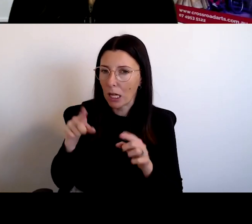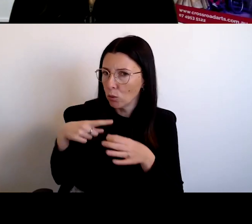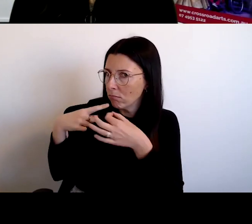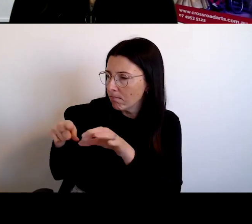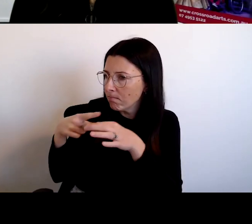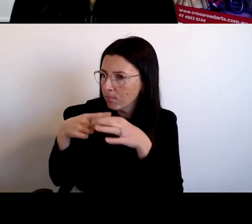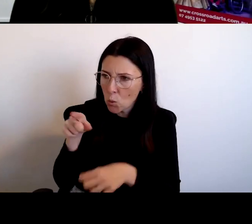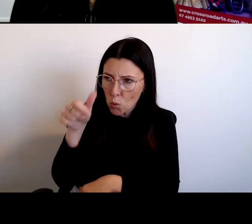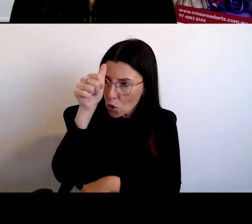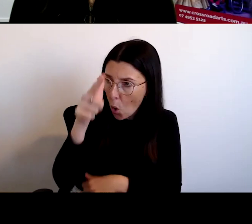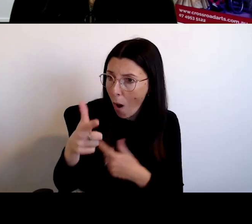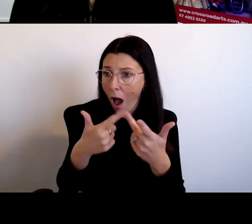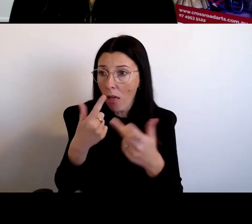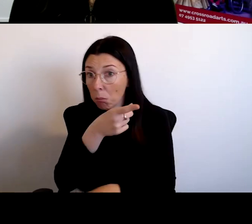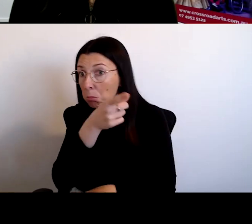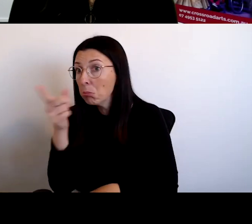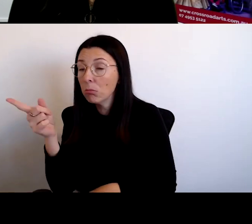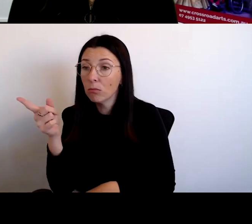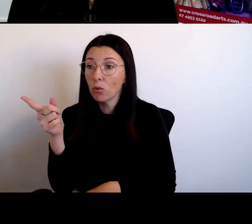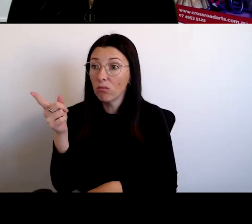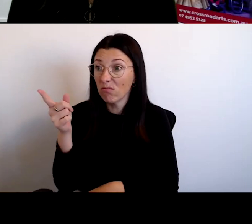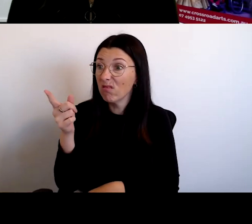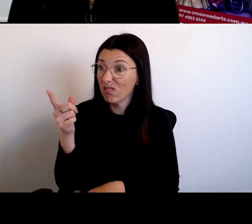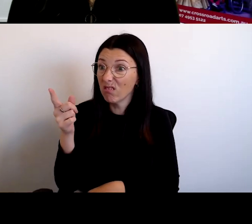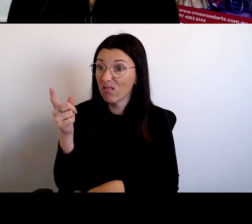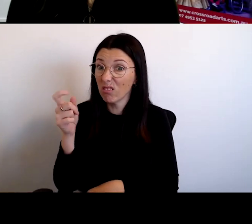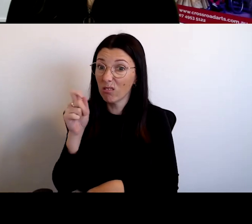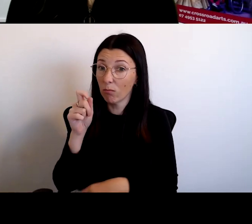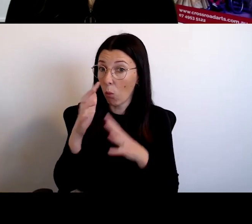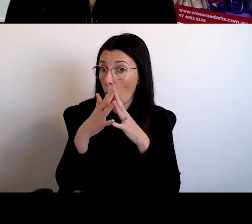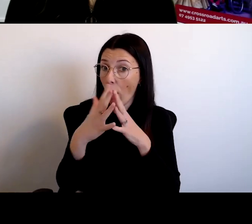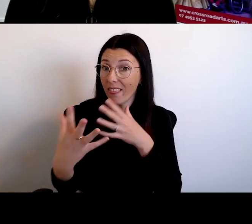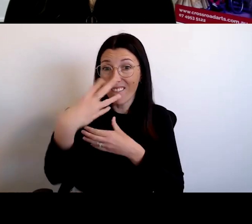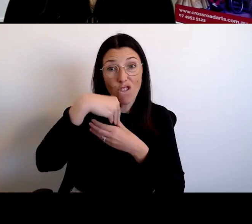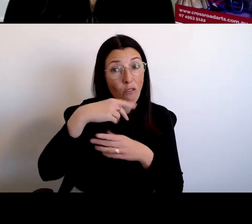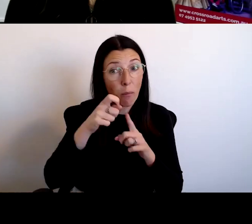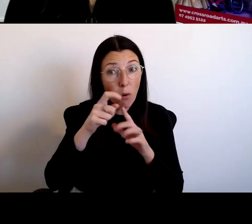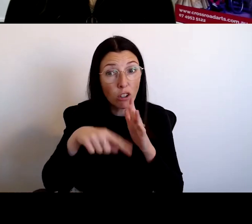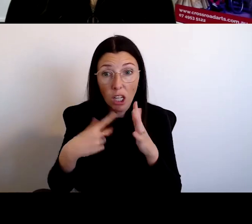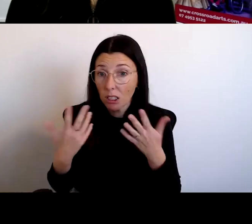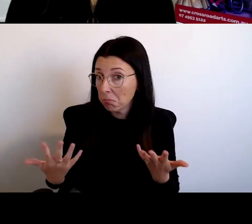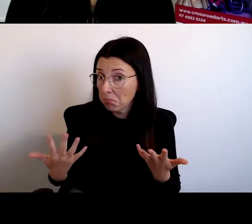else that you think would really love this project and would want to jump on board?"